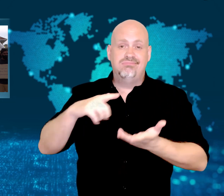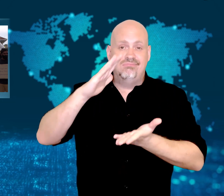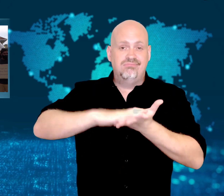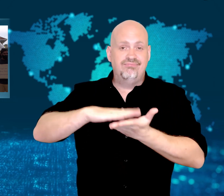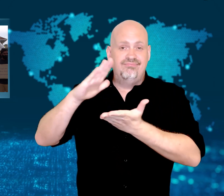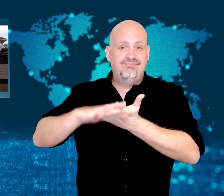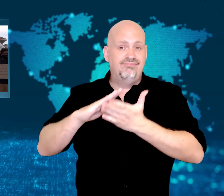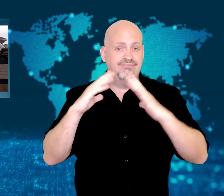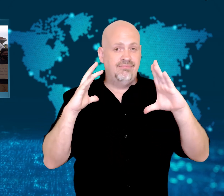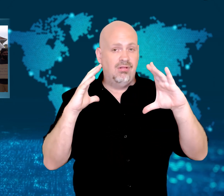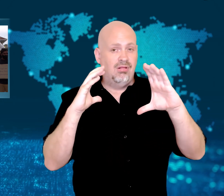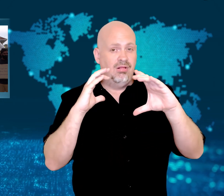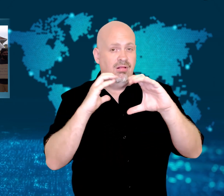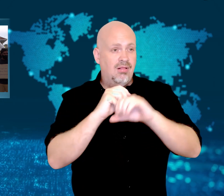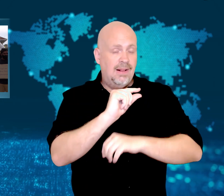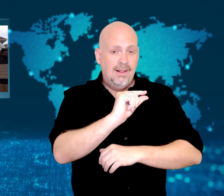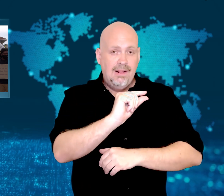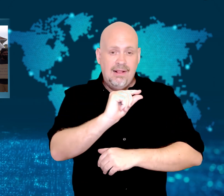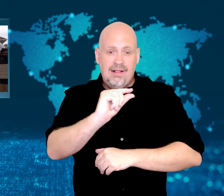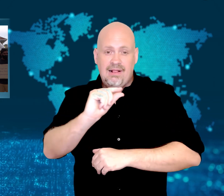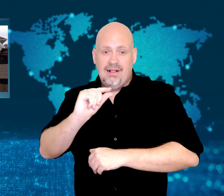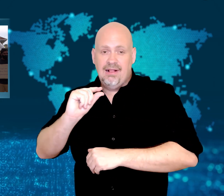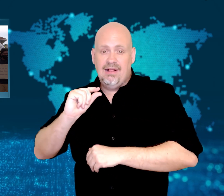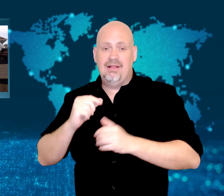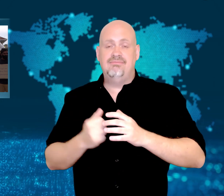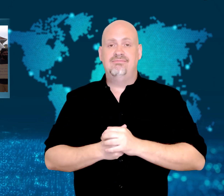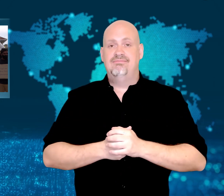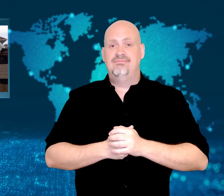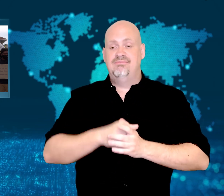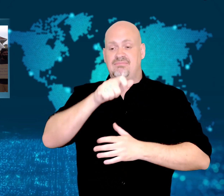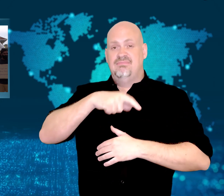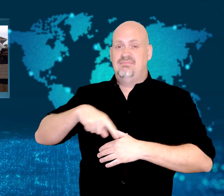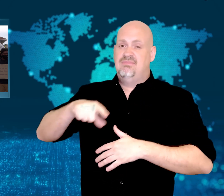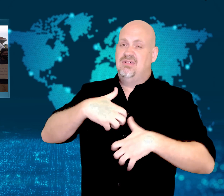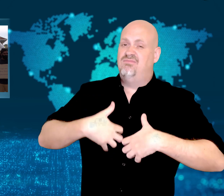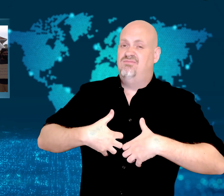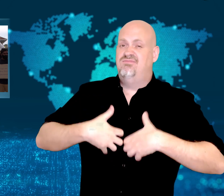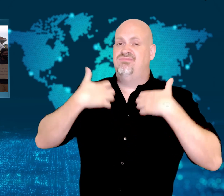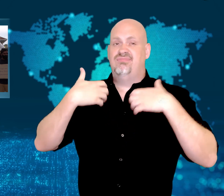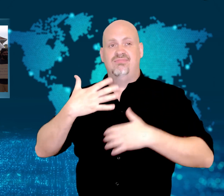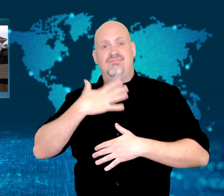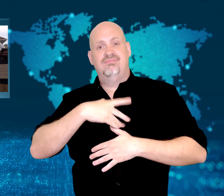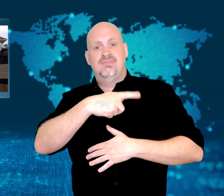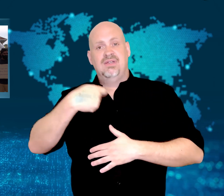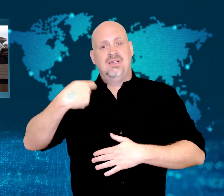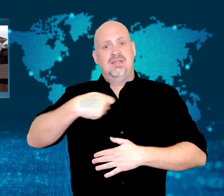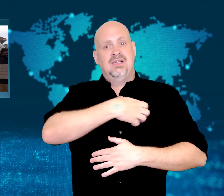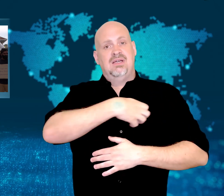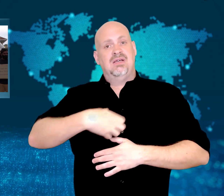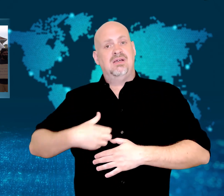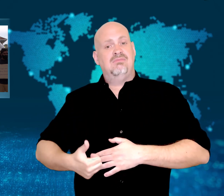With it a scarcity of food and basic goods.